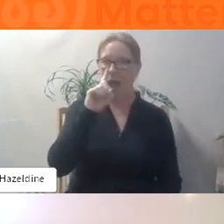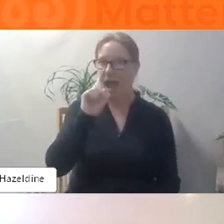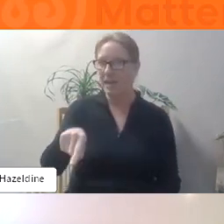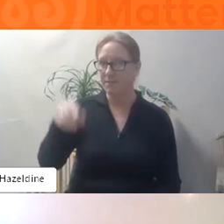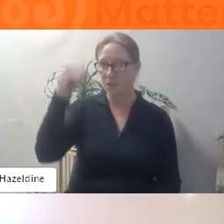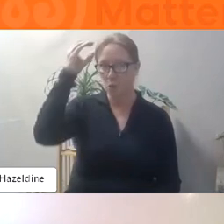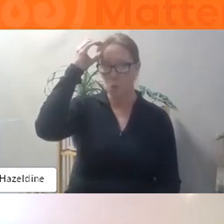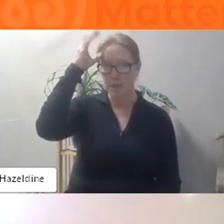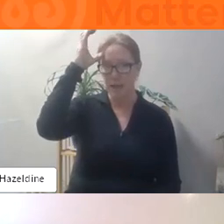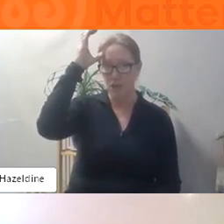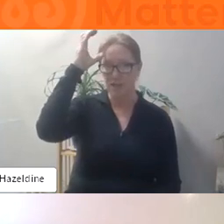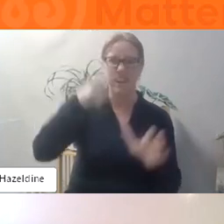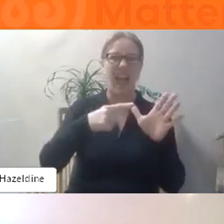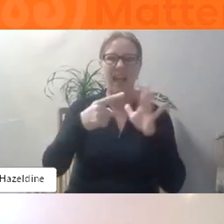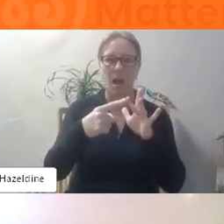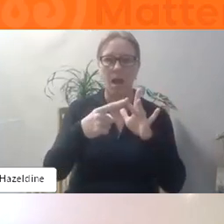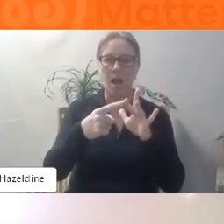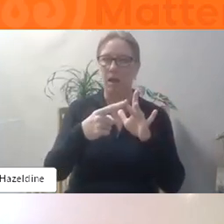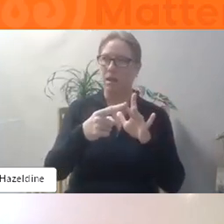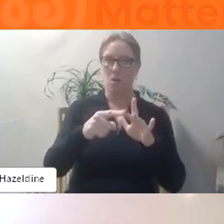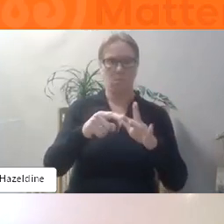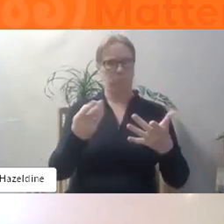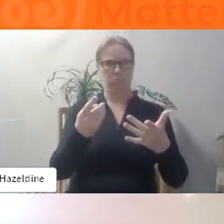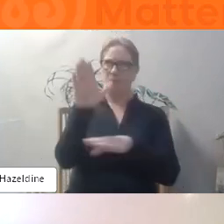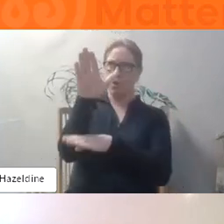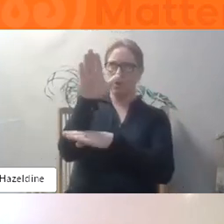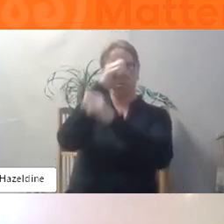and where that's going to lead us in the future. And I'd like